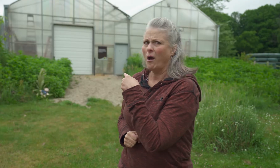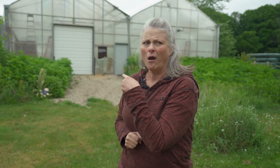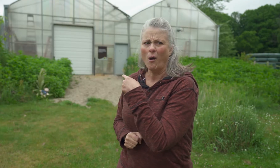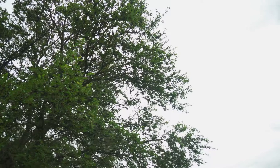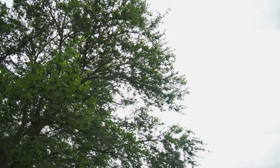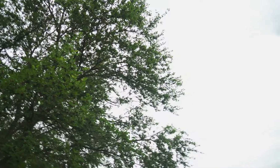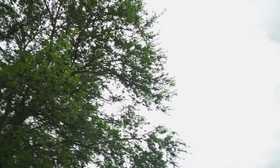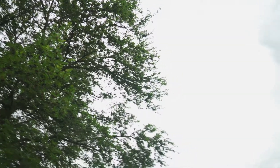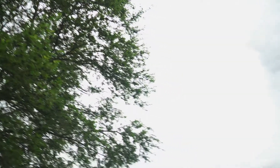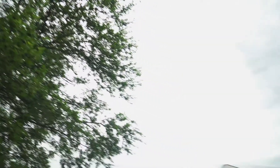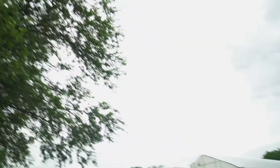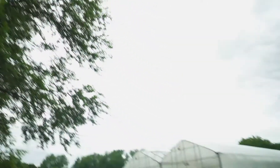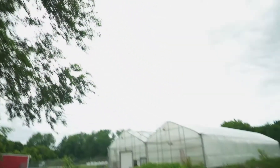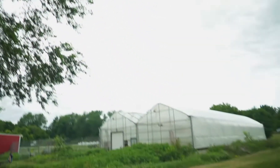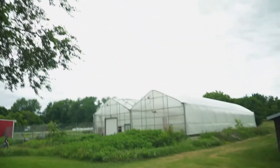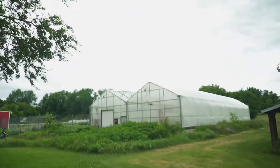Look at this, what's behind me.